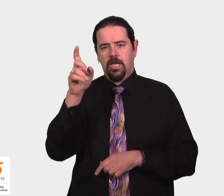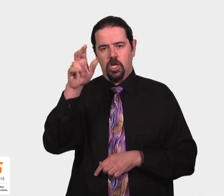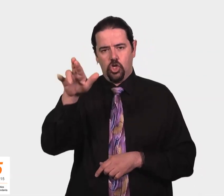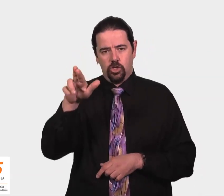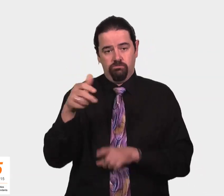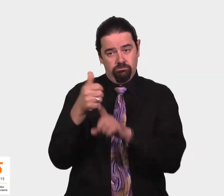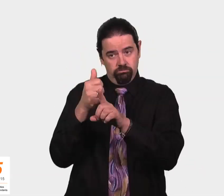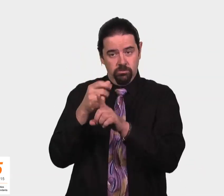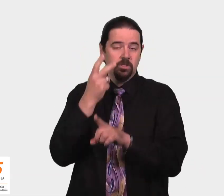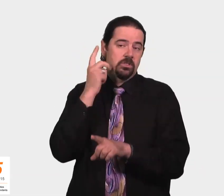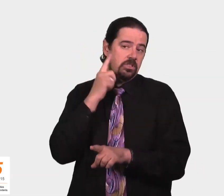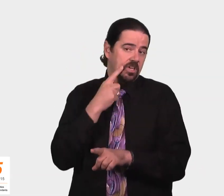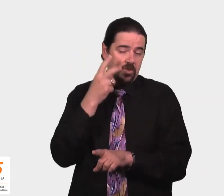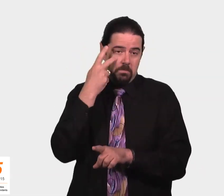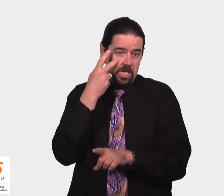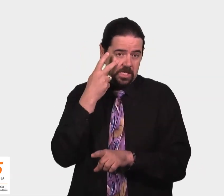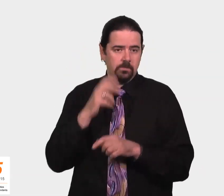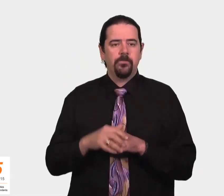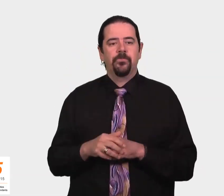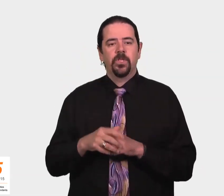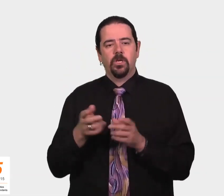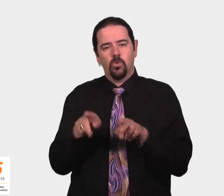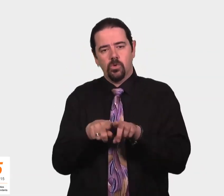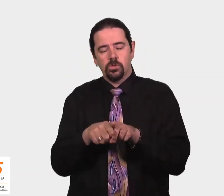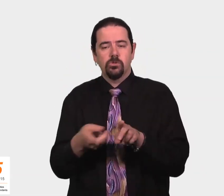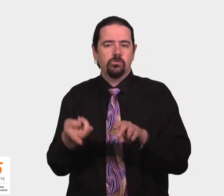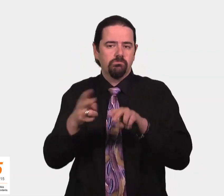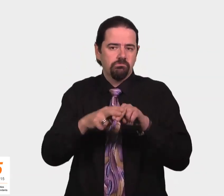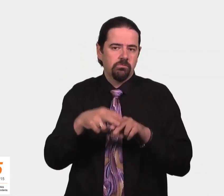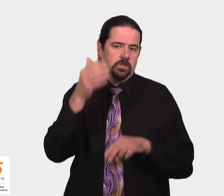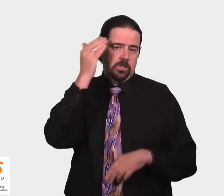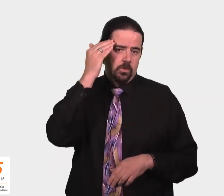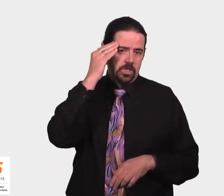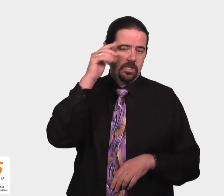CHS is doing this in social media.